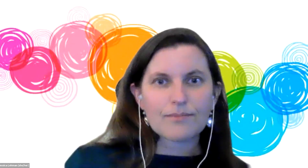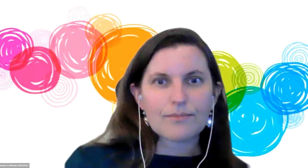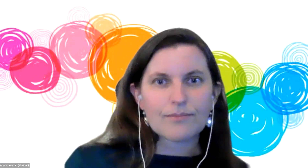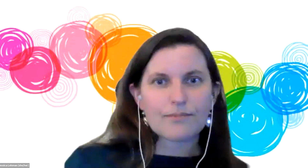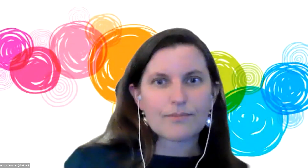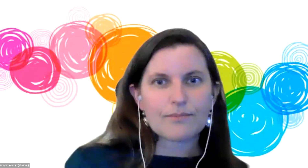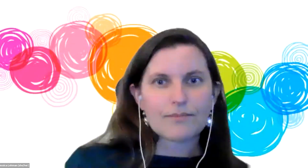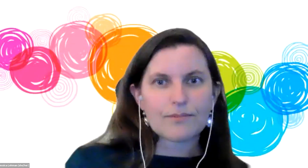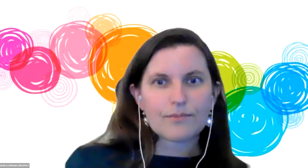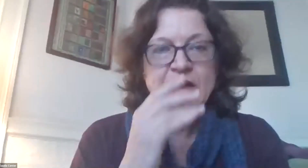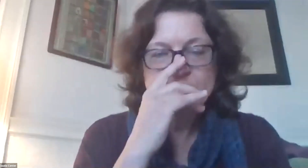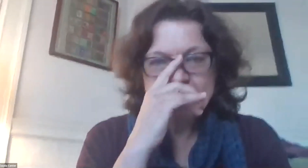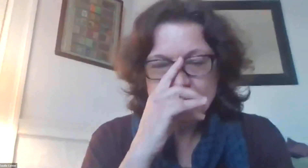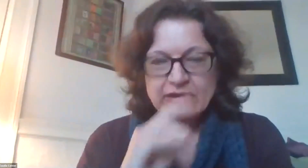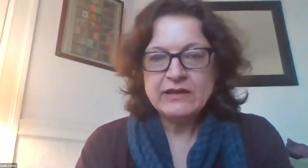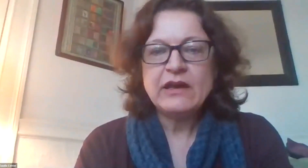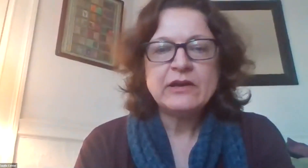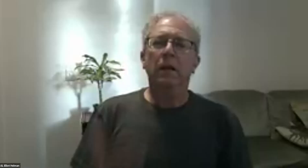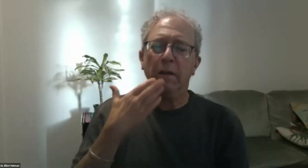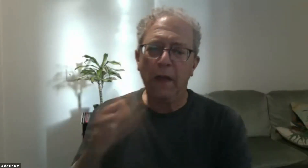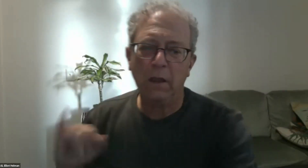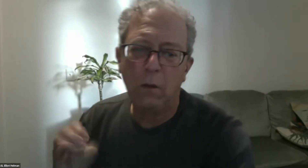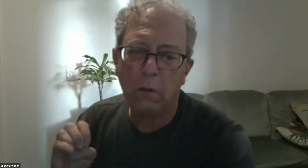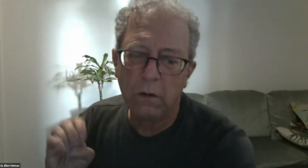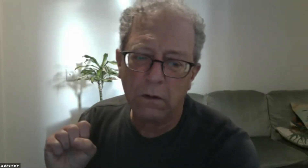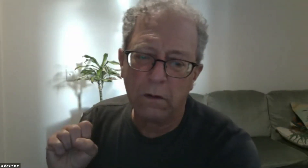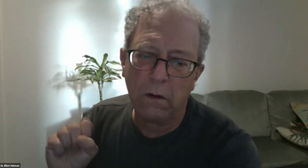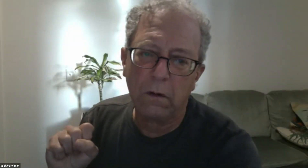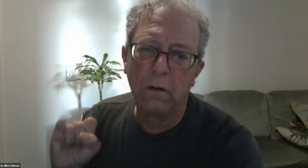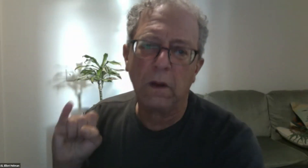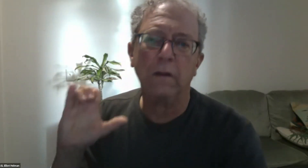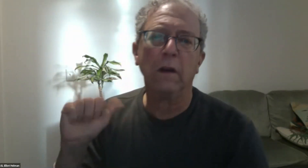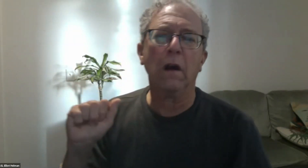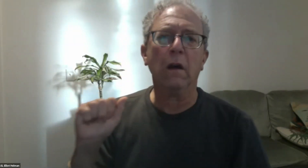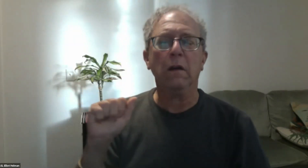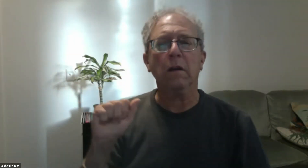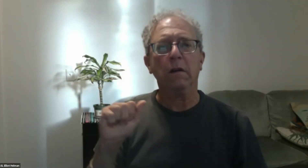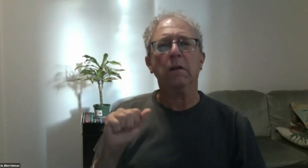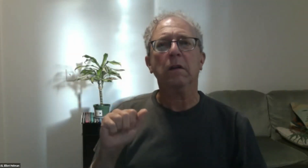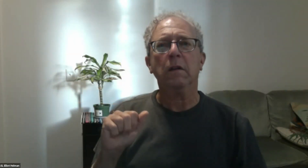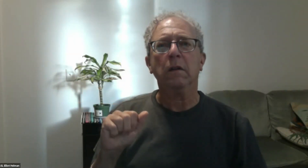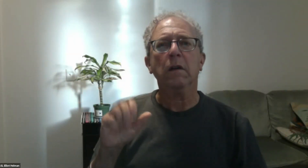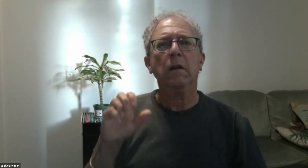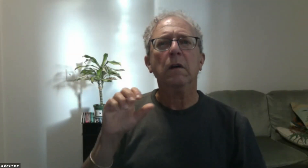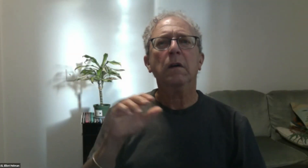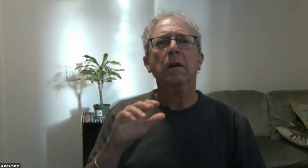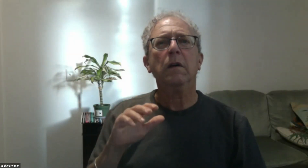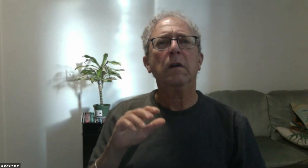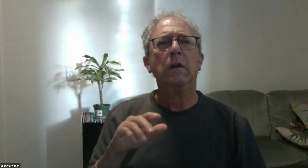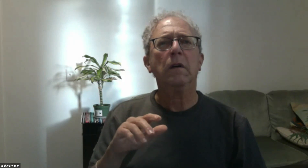we can all put pressure on them to fix it. Thank you. I think that covers it. » Claudia: Thank you, Jessica